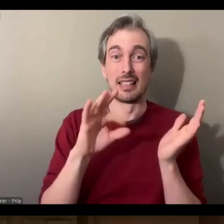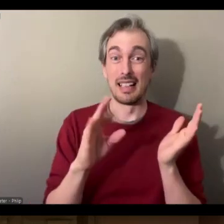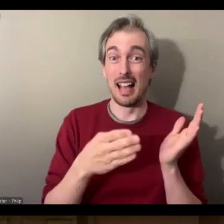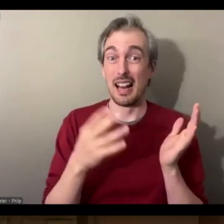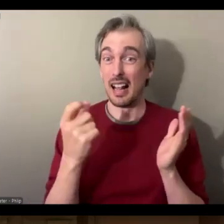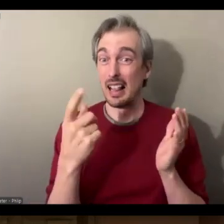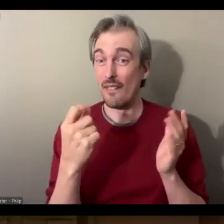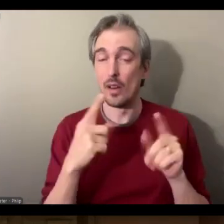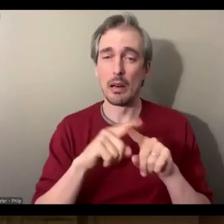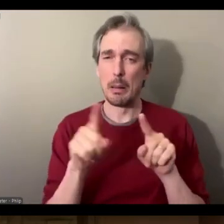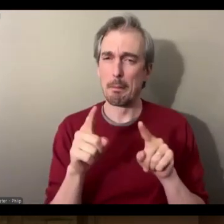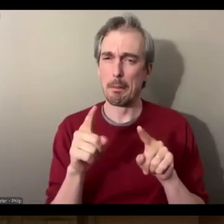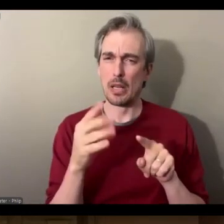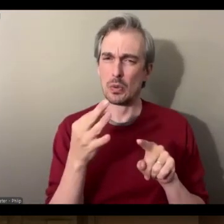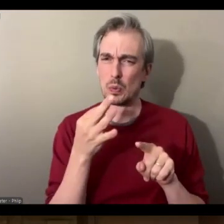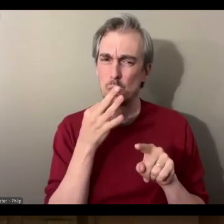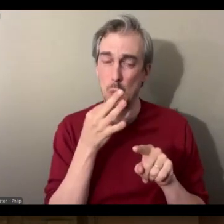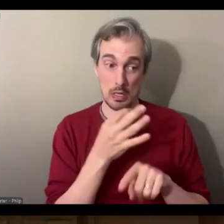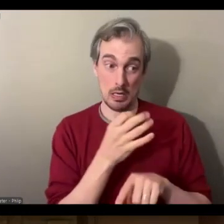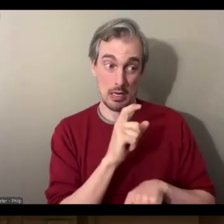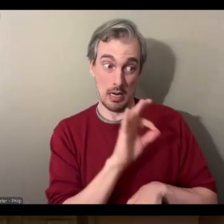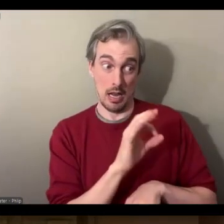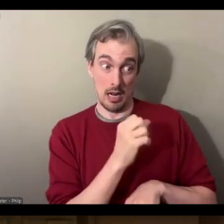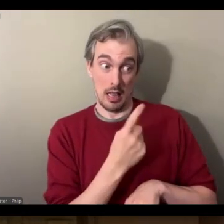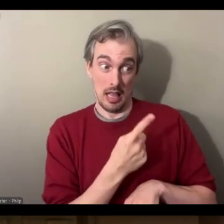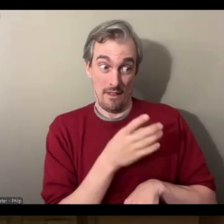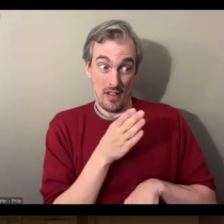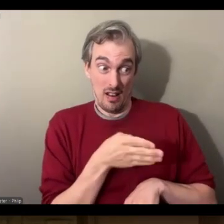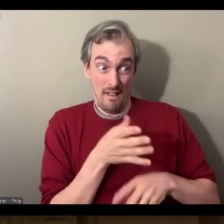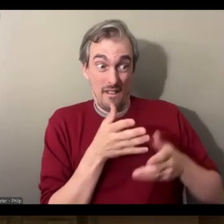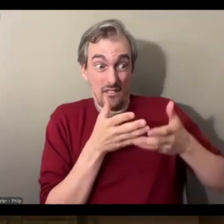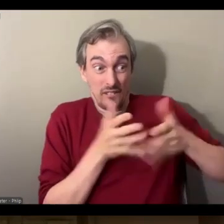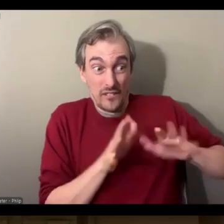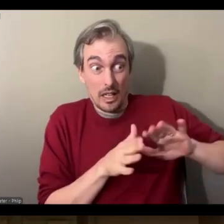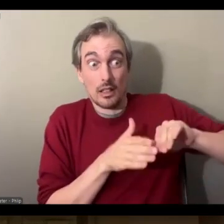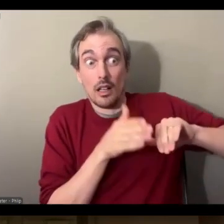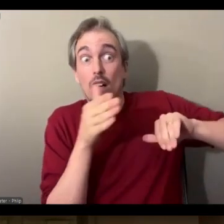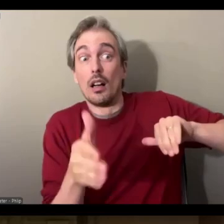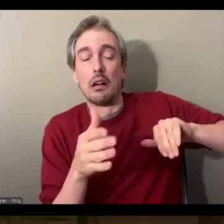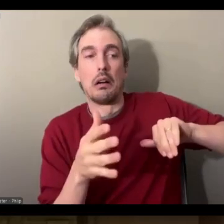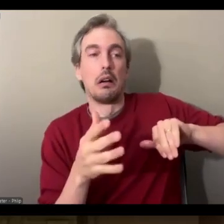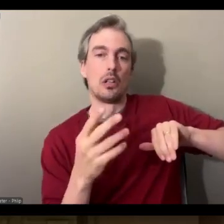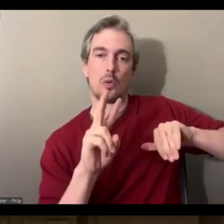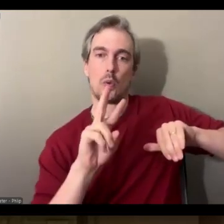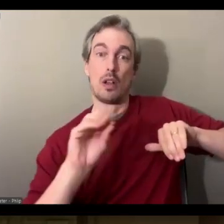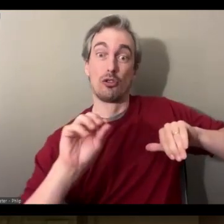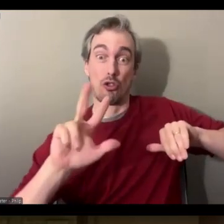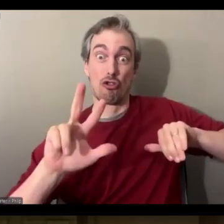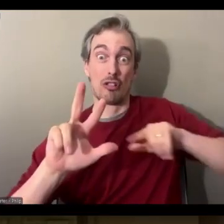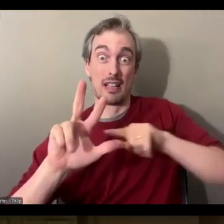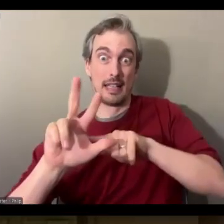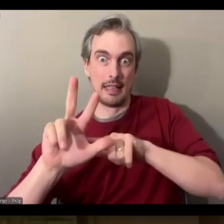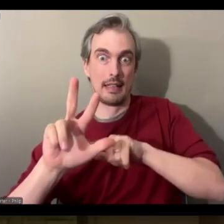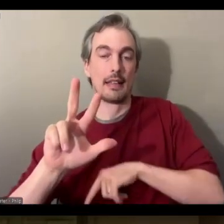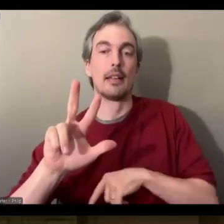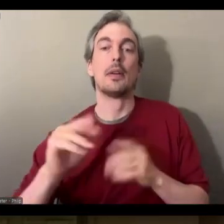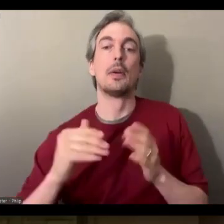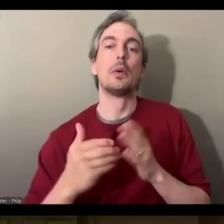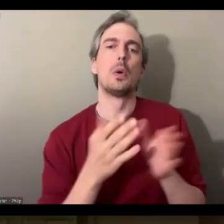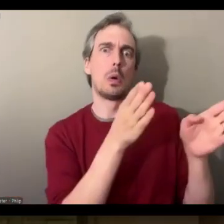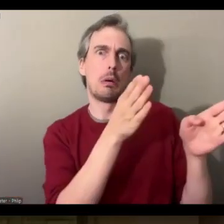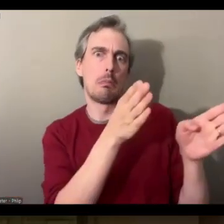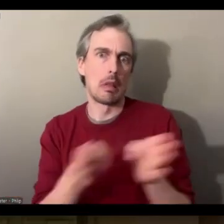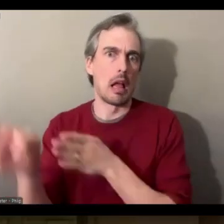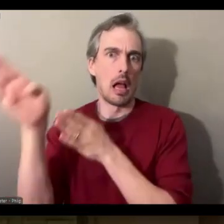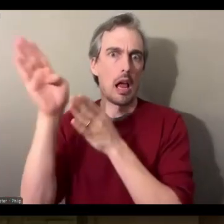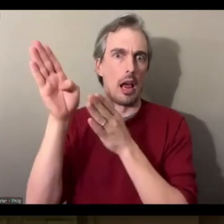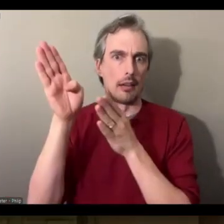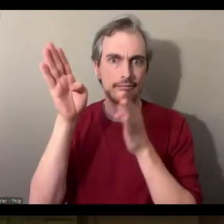a master plan was developed that would redevelop that whole site. We are now 21 years after,